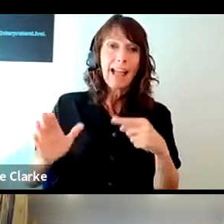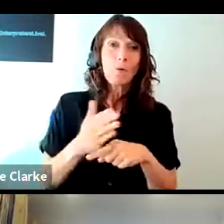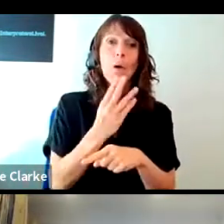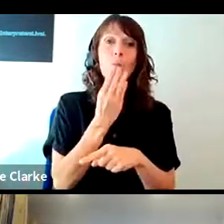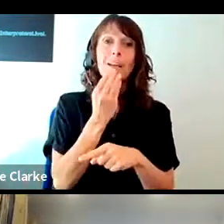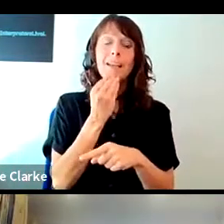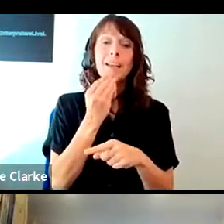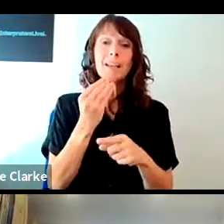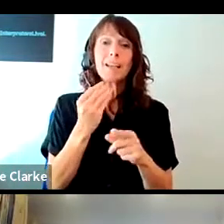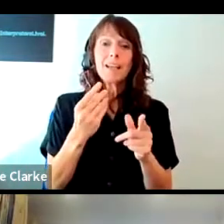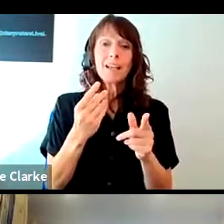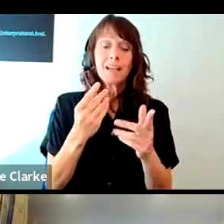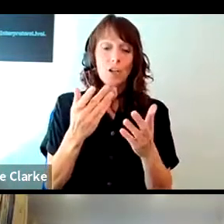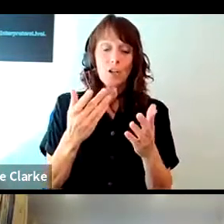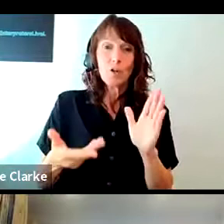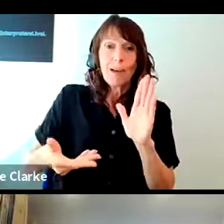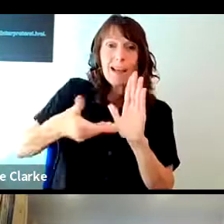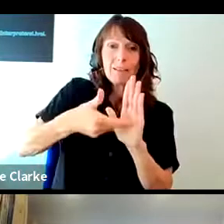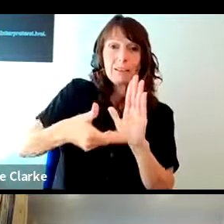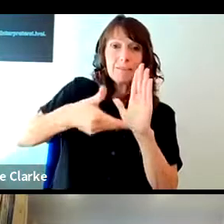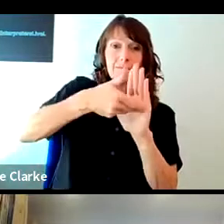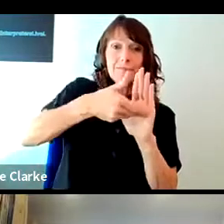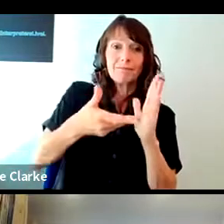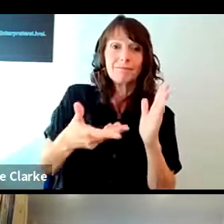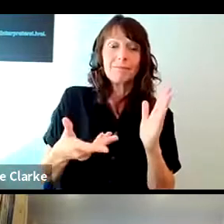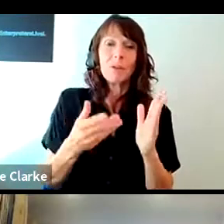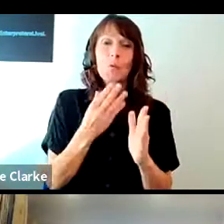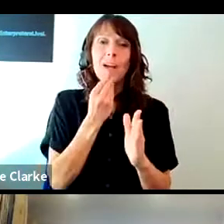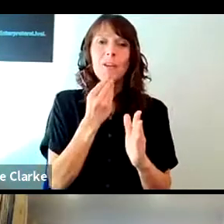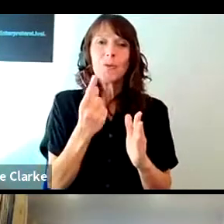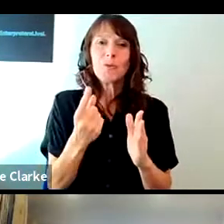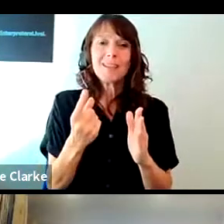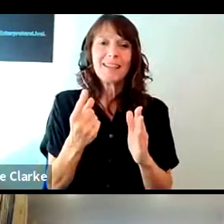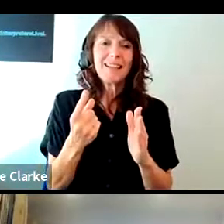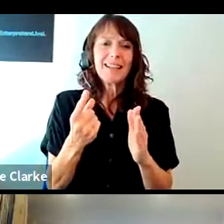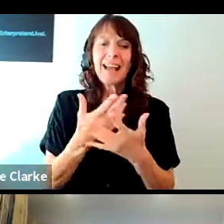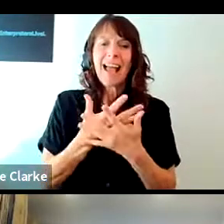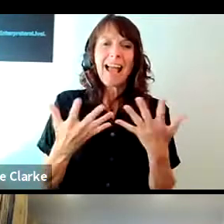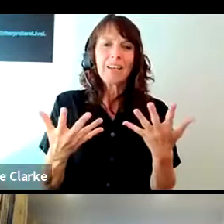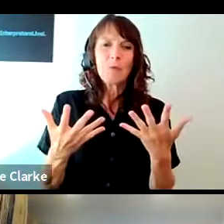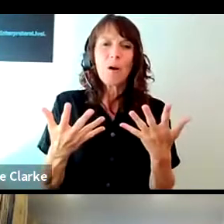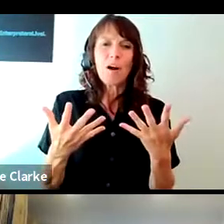the vendors that are bringing the potato chips to the stores. So anybody with a rolling laptop bag,